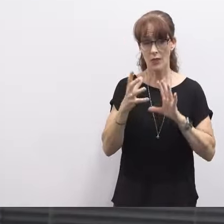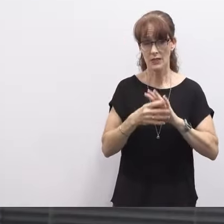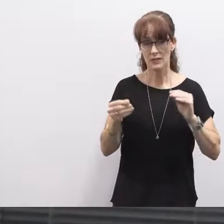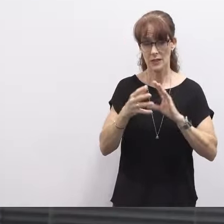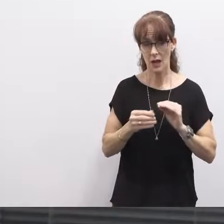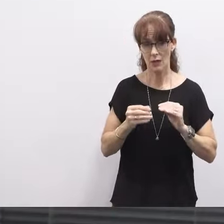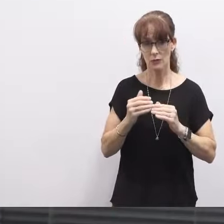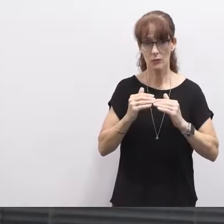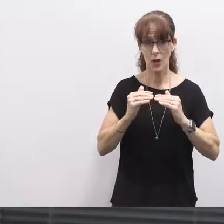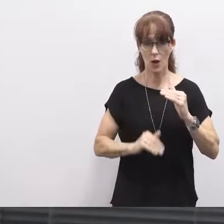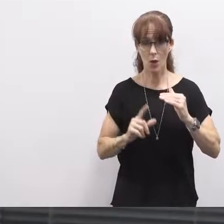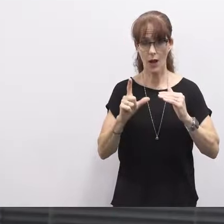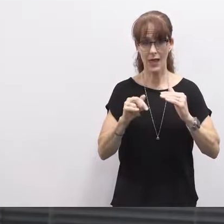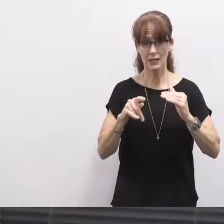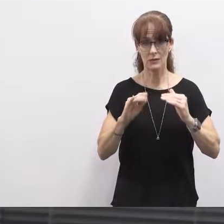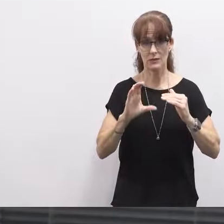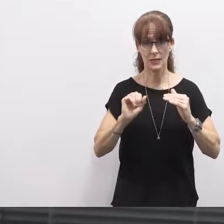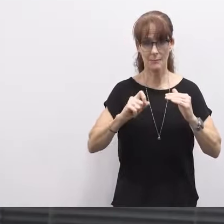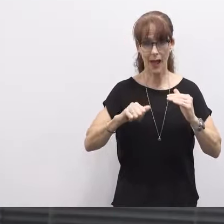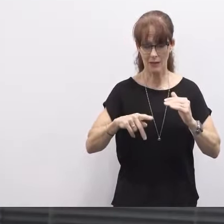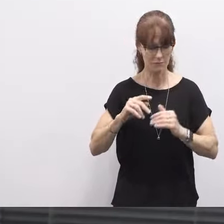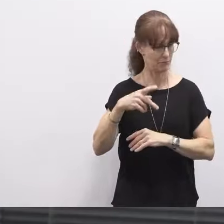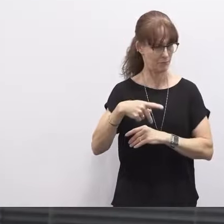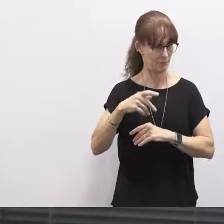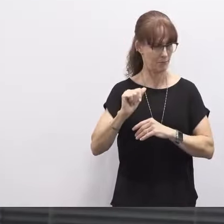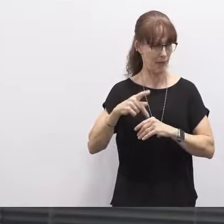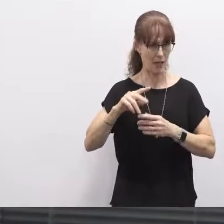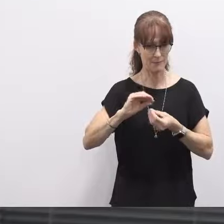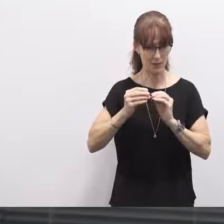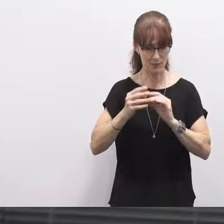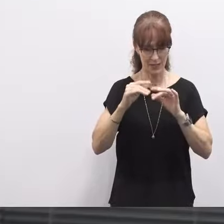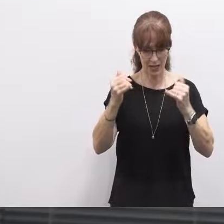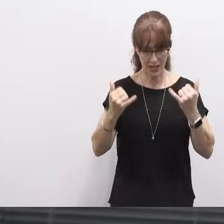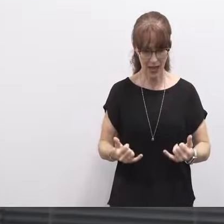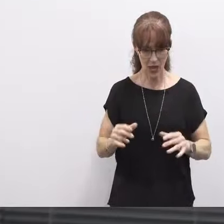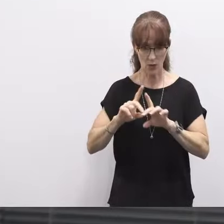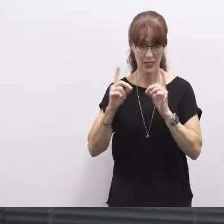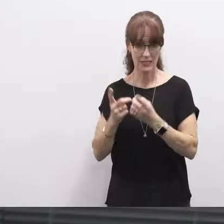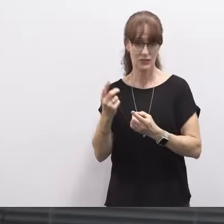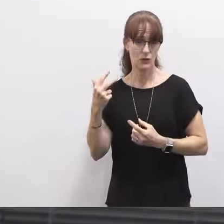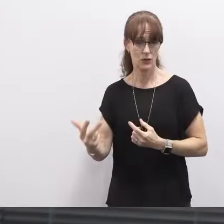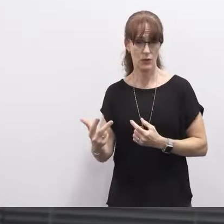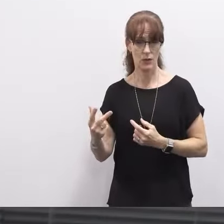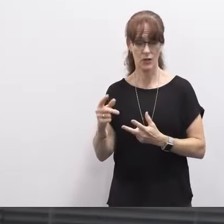with lower Latino CVAP numbers than what we have now. And in District 3, two of the three scenarios